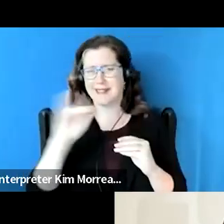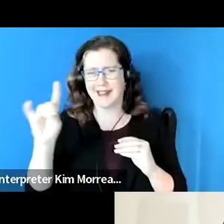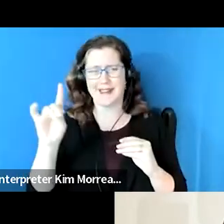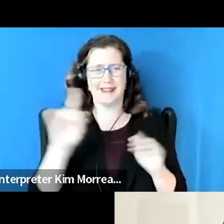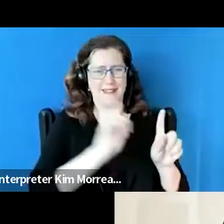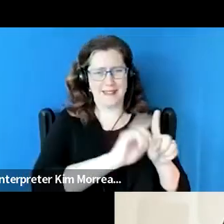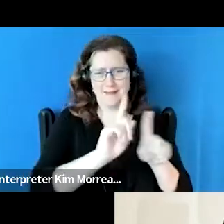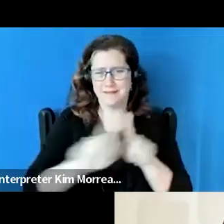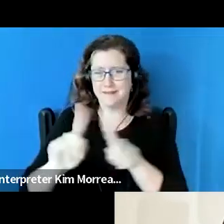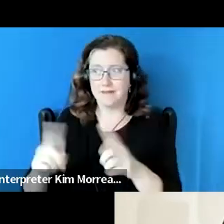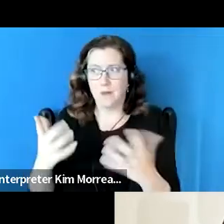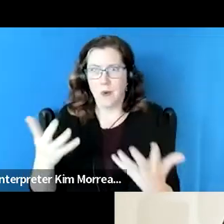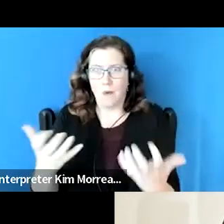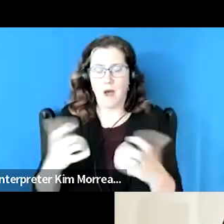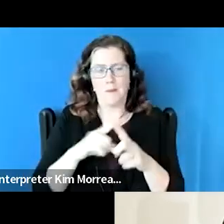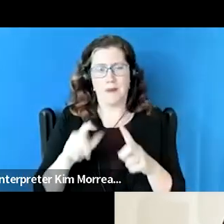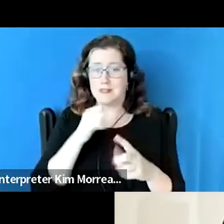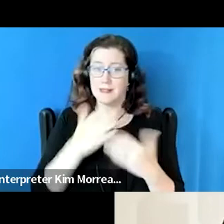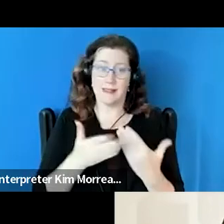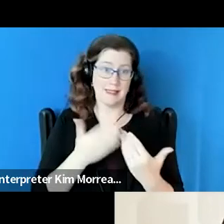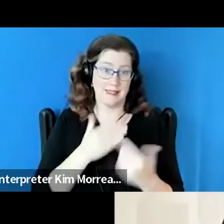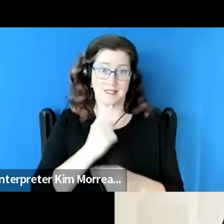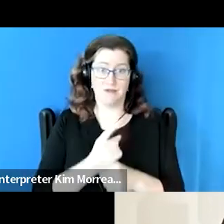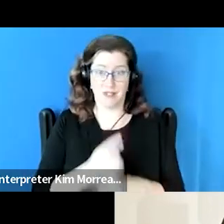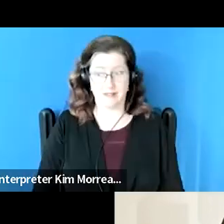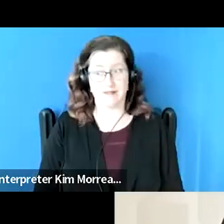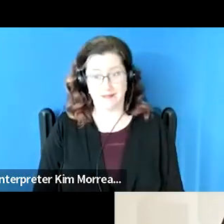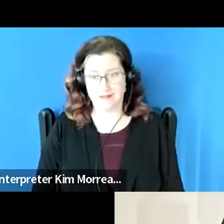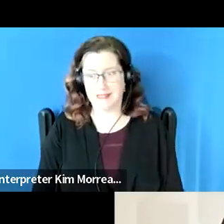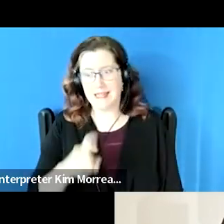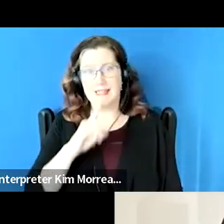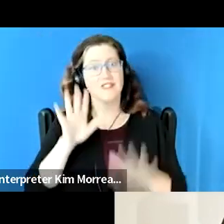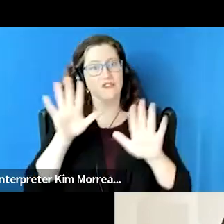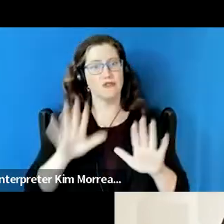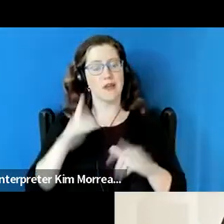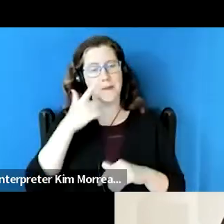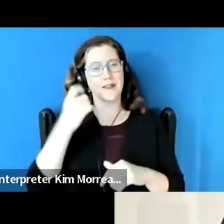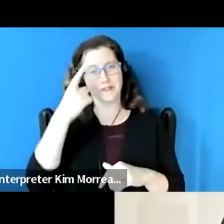and all of that, but it's not easy, right? It's great because for me, it's rich, it's diverse,